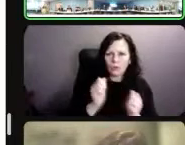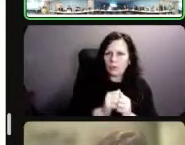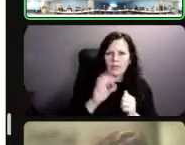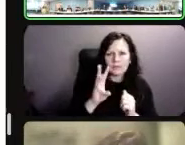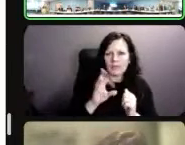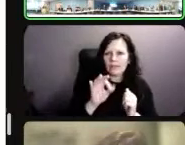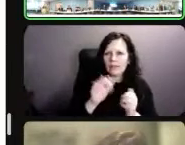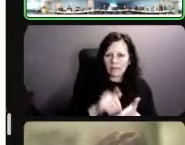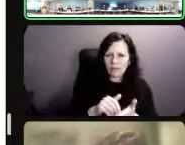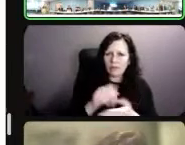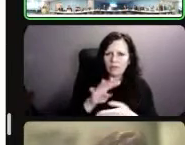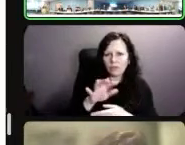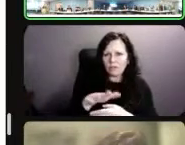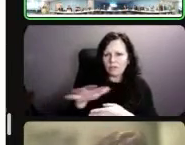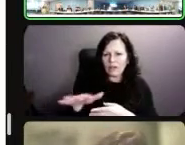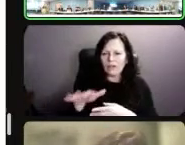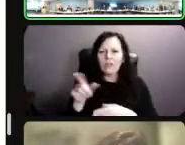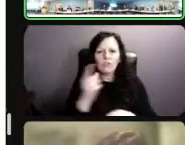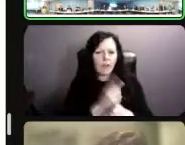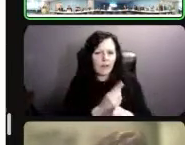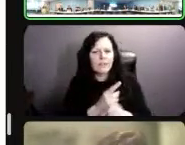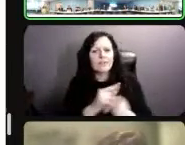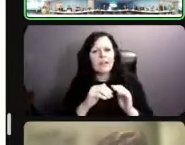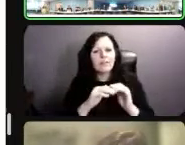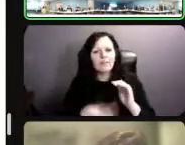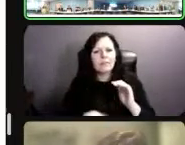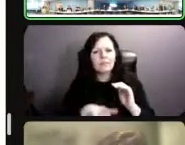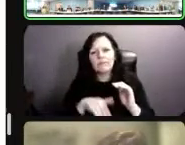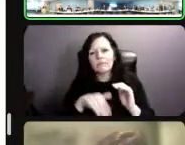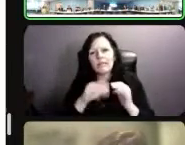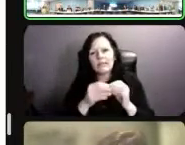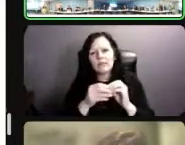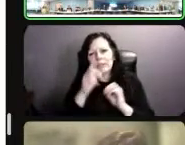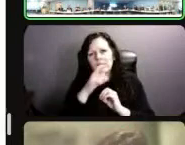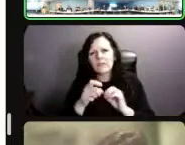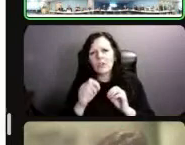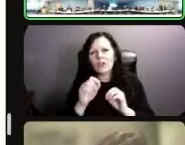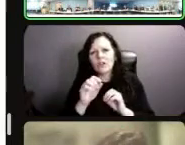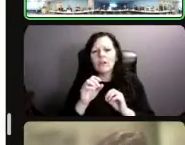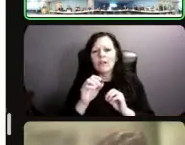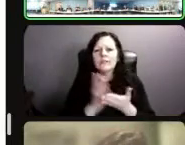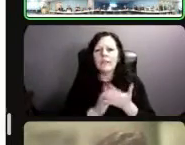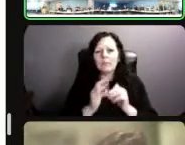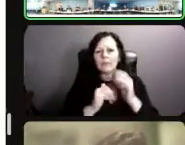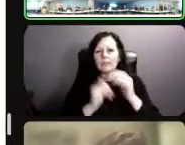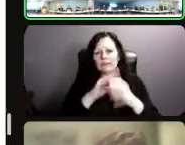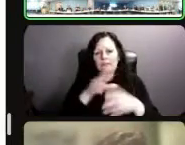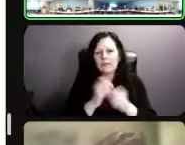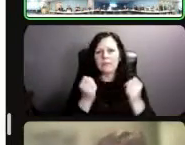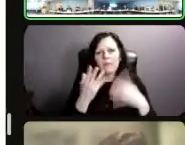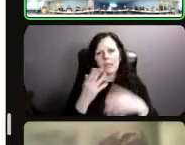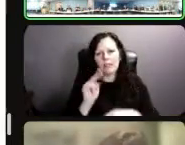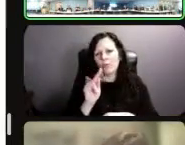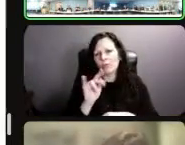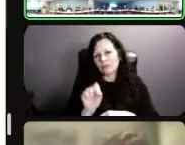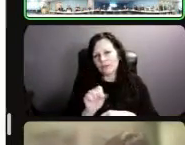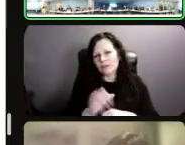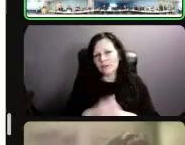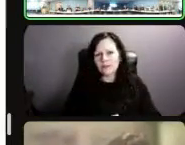THOUSAND UNITS. WE'LL BECOME A UNIT. CORRECT. SO THAT'S NOT INCLUDED ON 60 NETWORK. RIGH